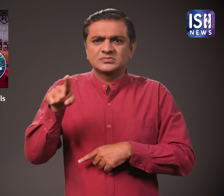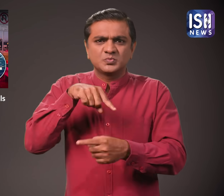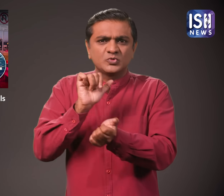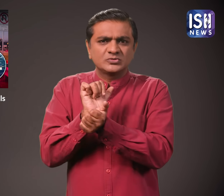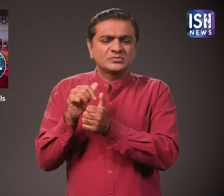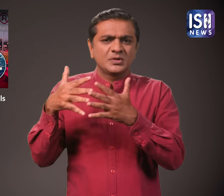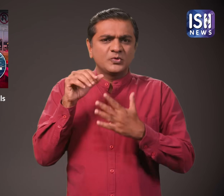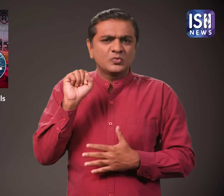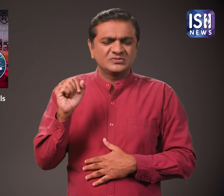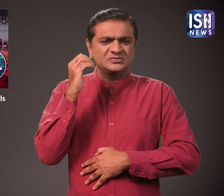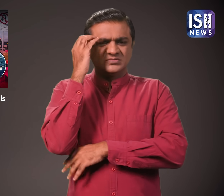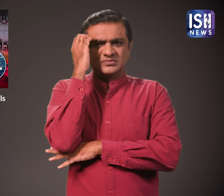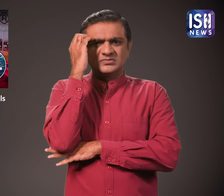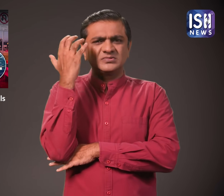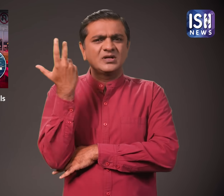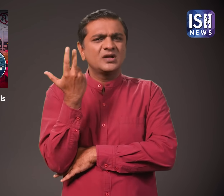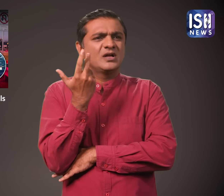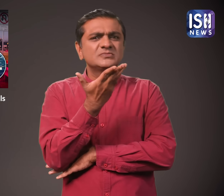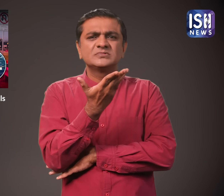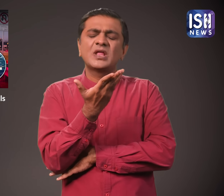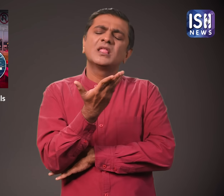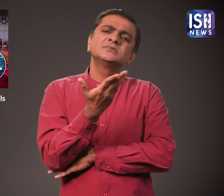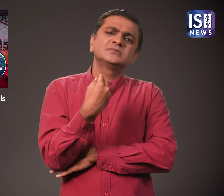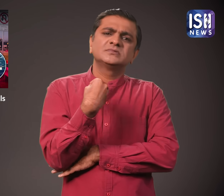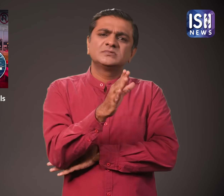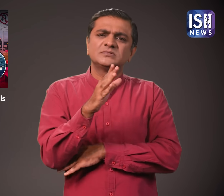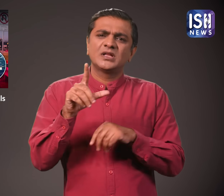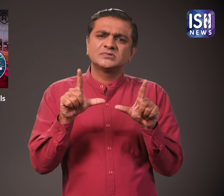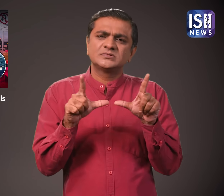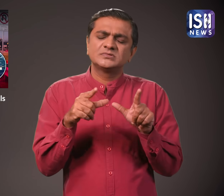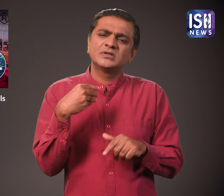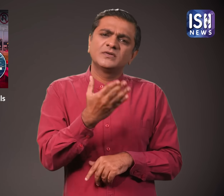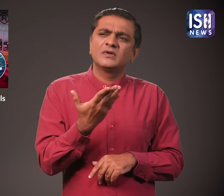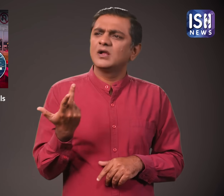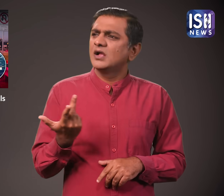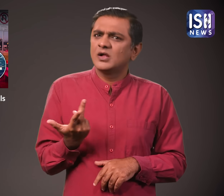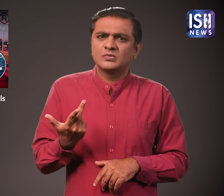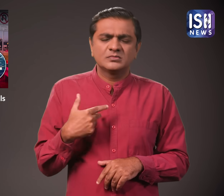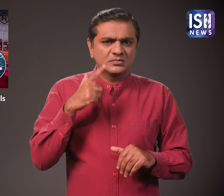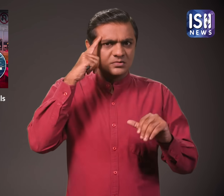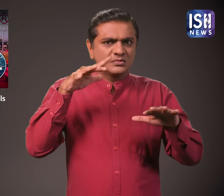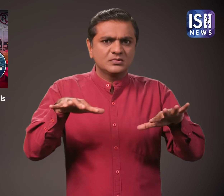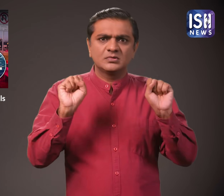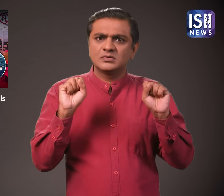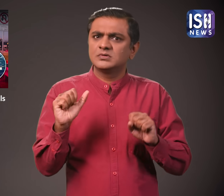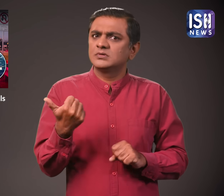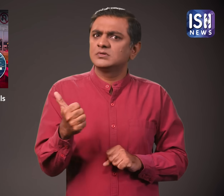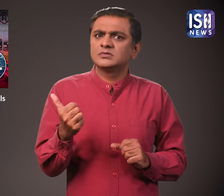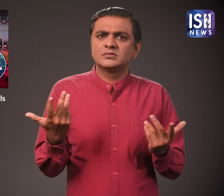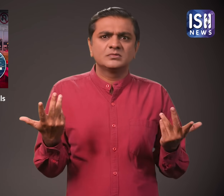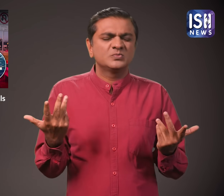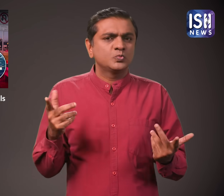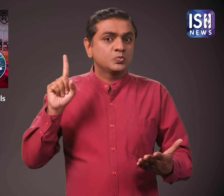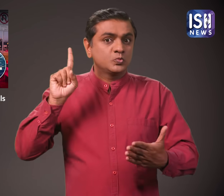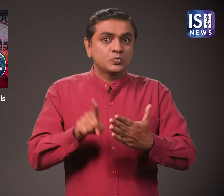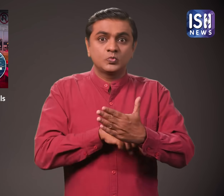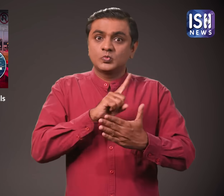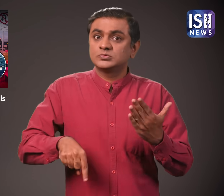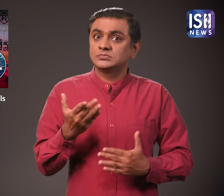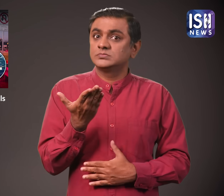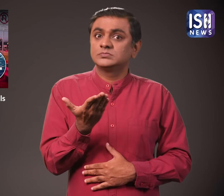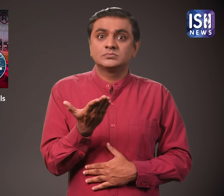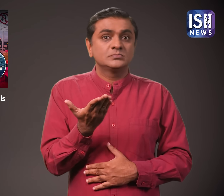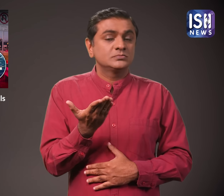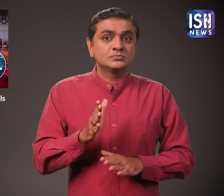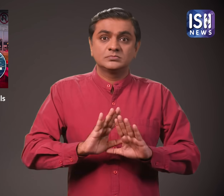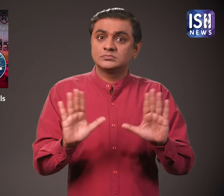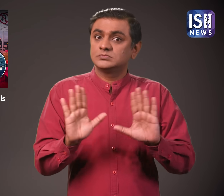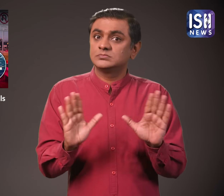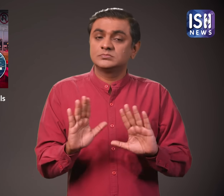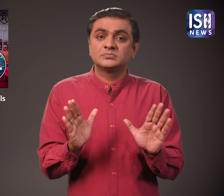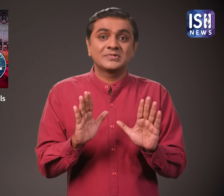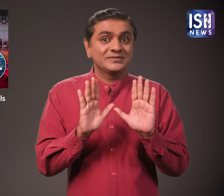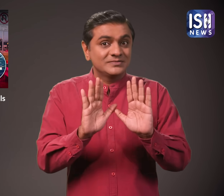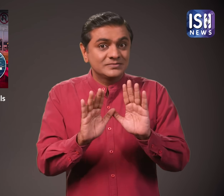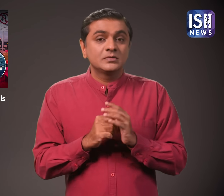The U.S. police were shocked, questioning how he was ever granted a license, finding it completely baffling.